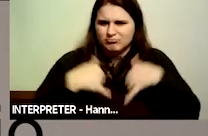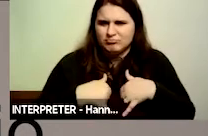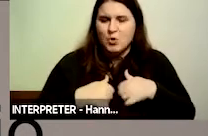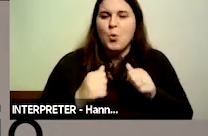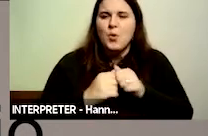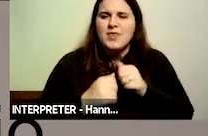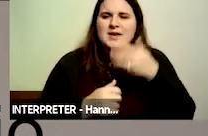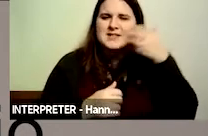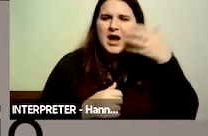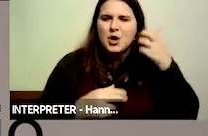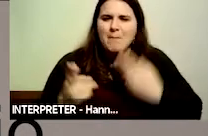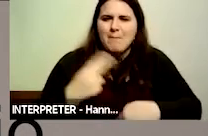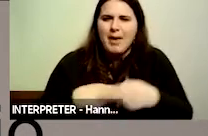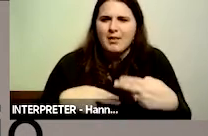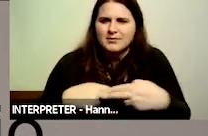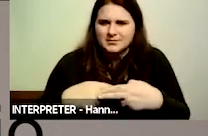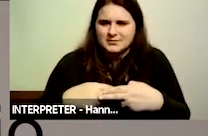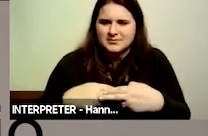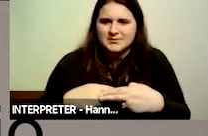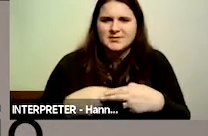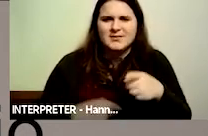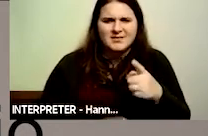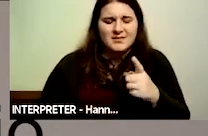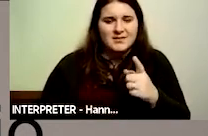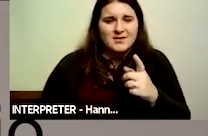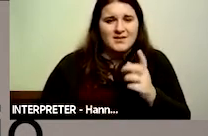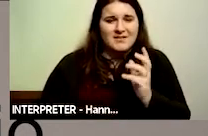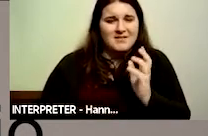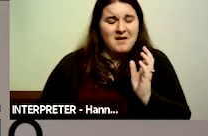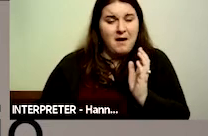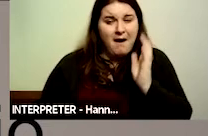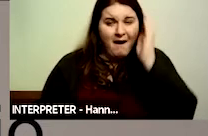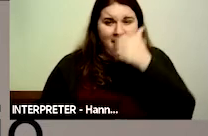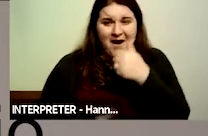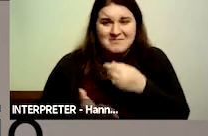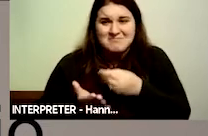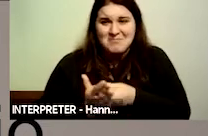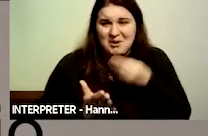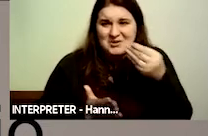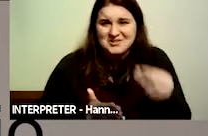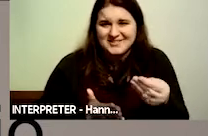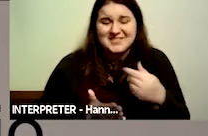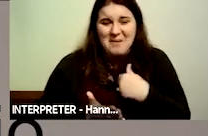So this was probably the strangest purchase I ever made through anything here when I ordered